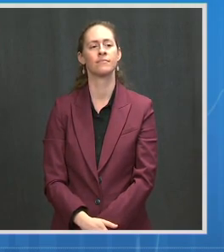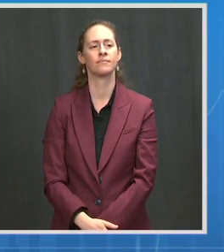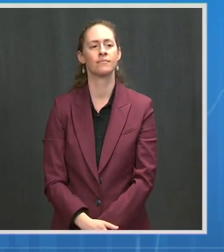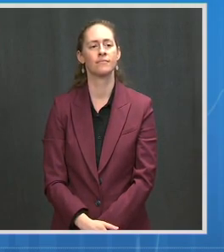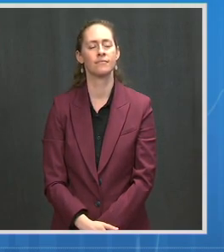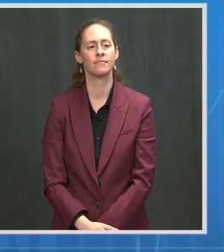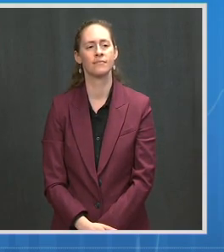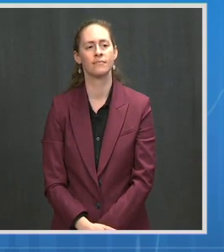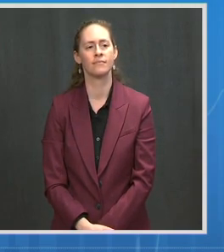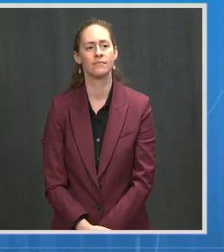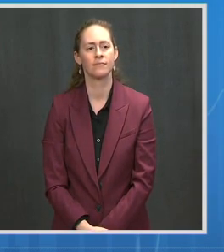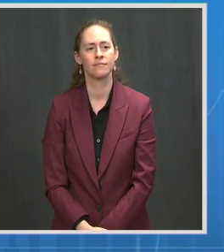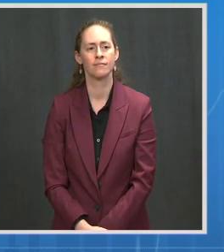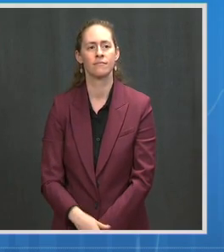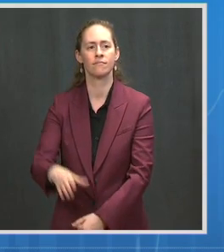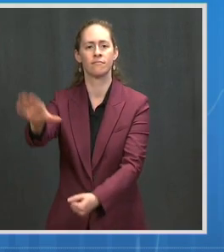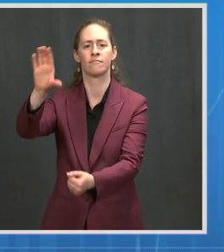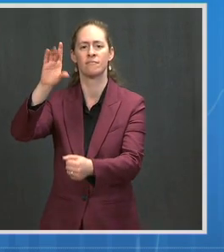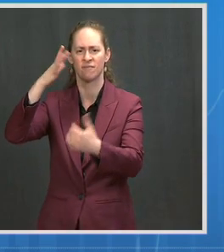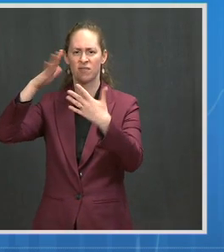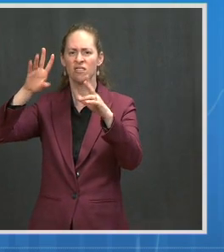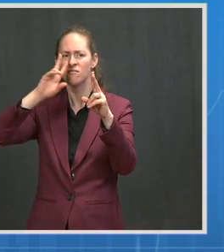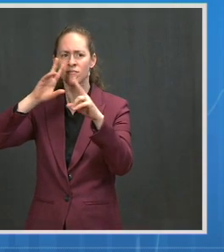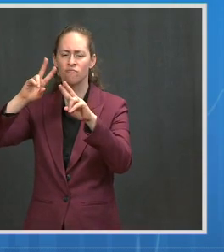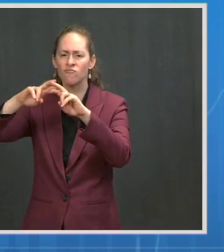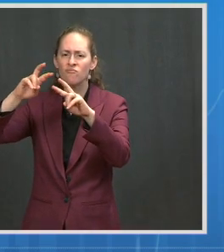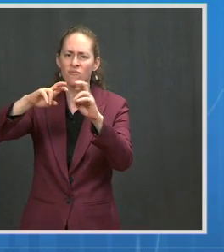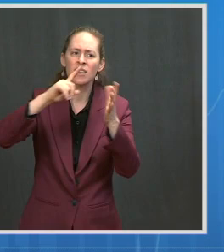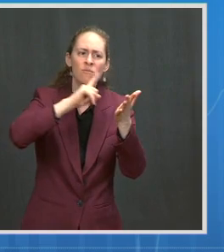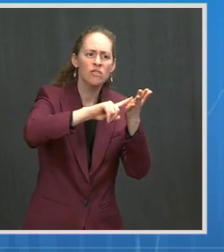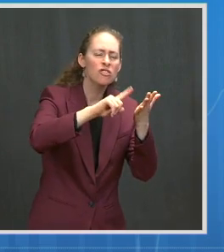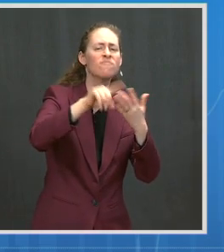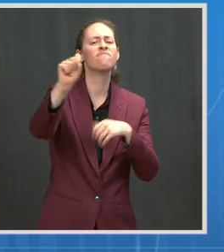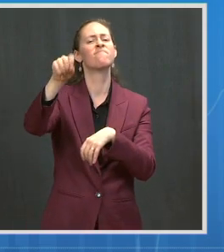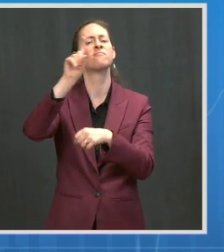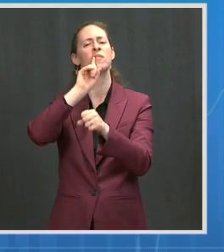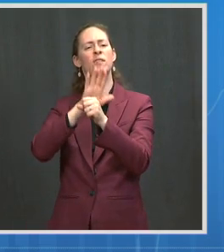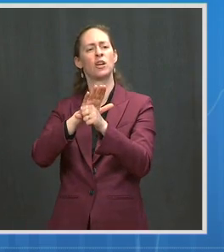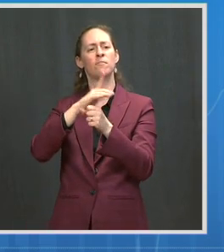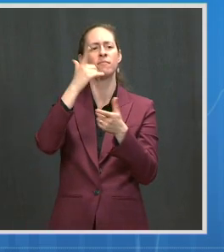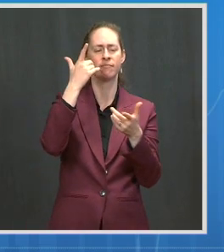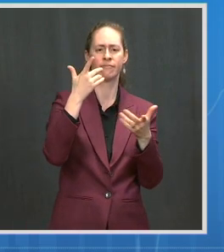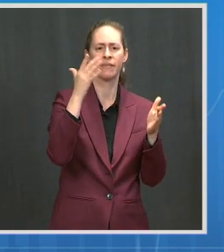if it resulted in hospitalization or death. Can you talk a little bit about why that's the right strategy?